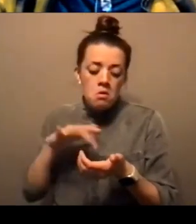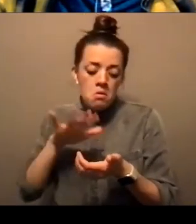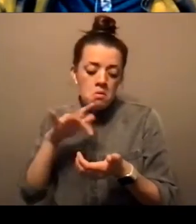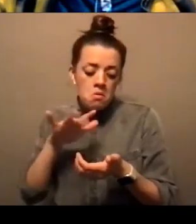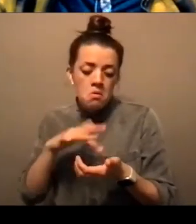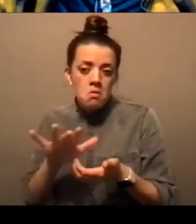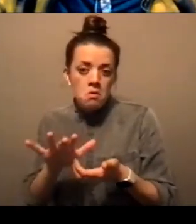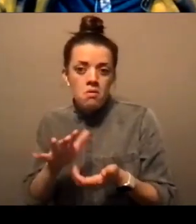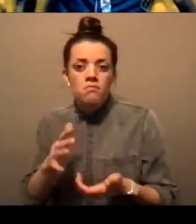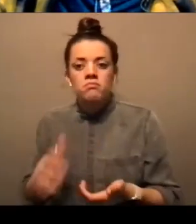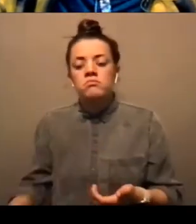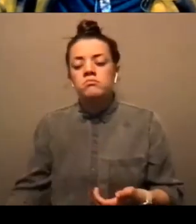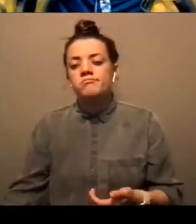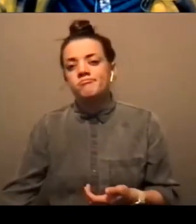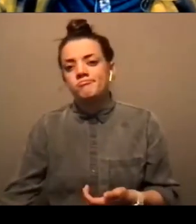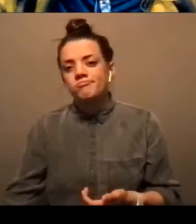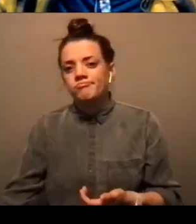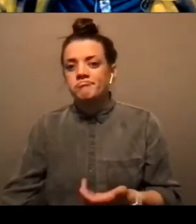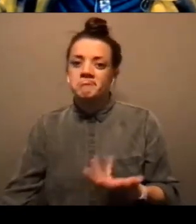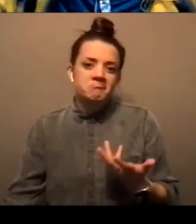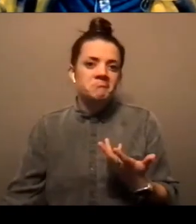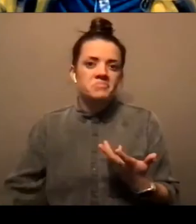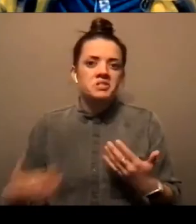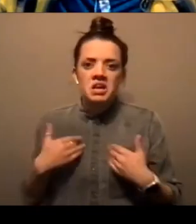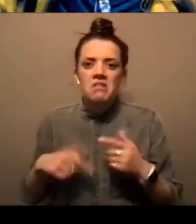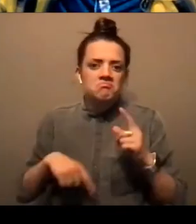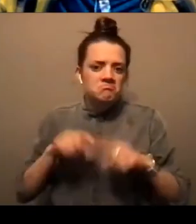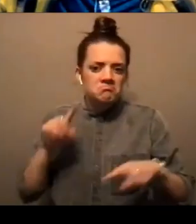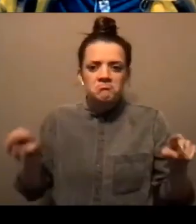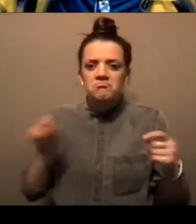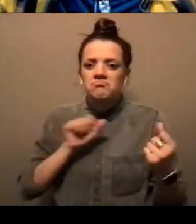different options might be the right call in your situation.